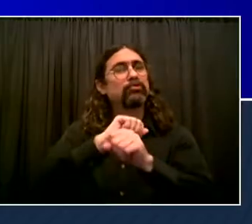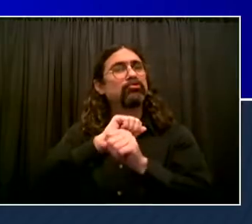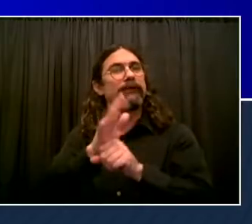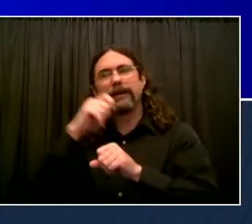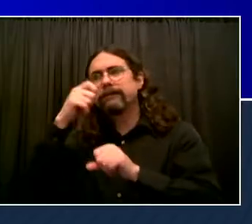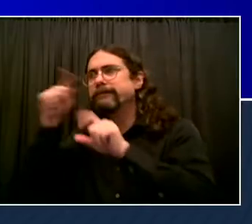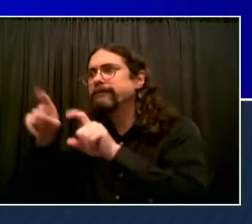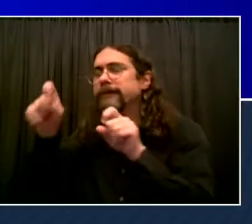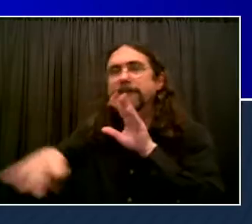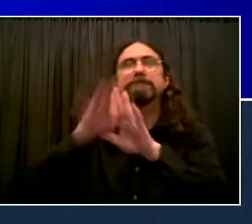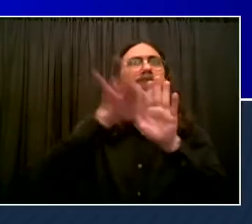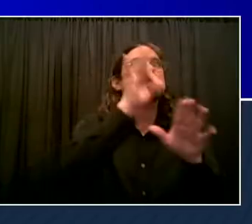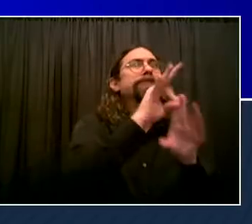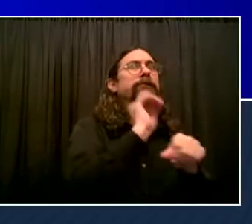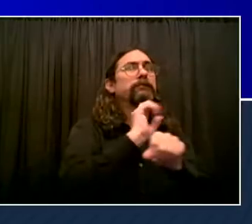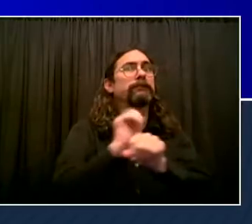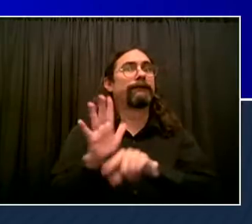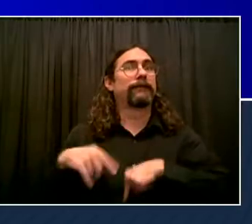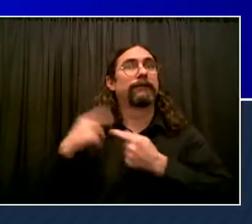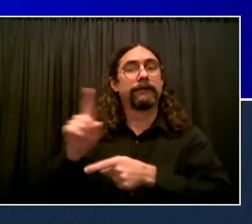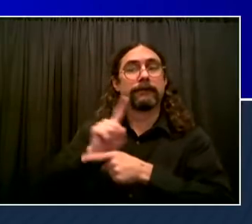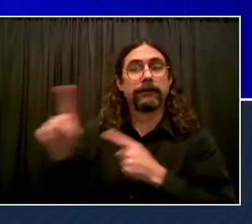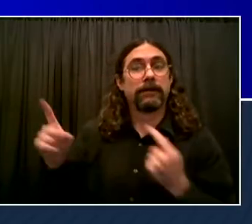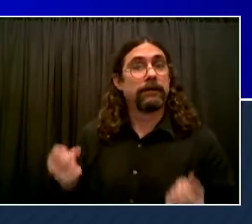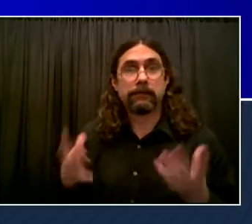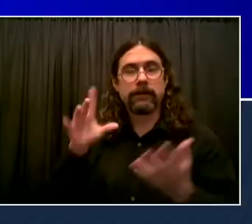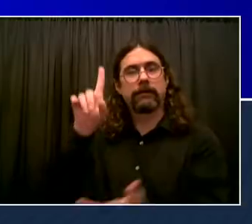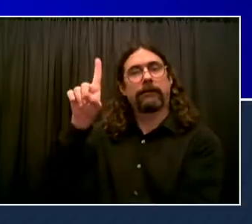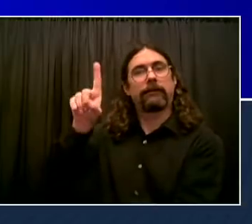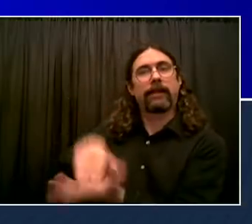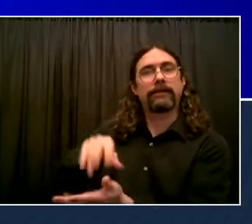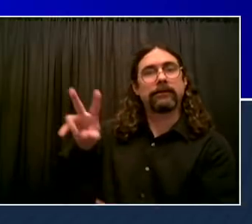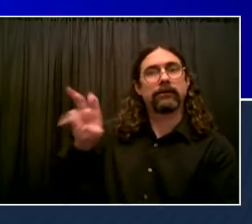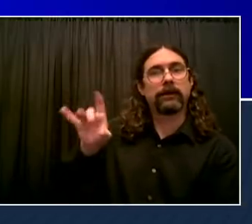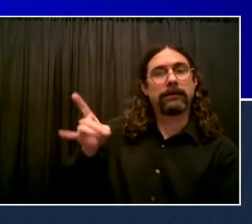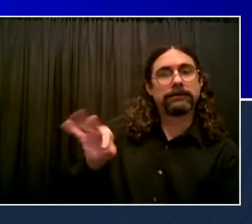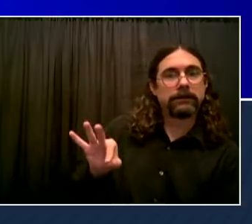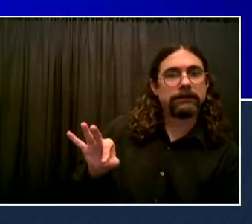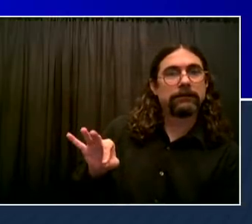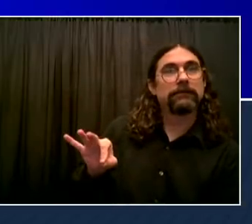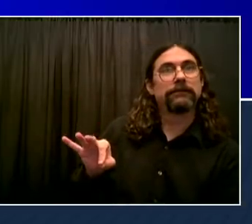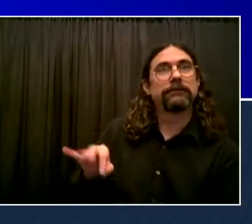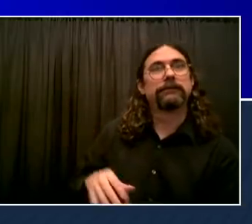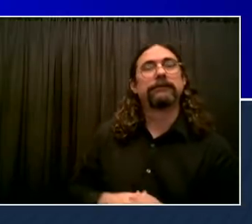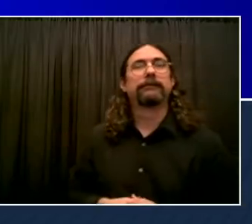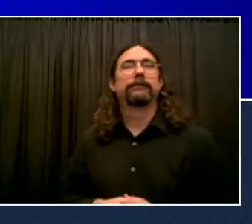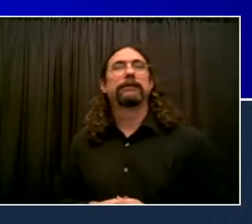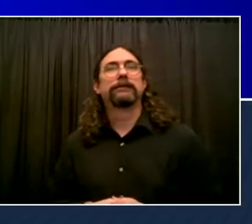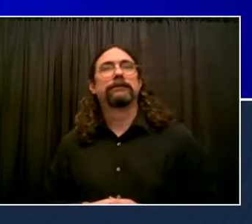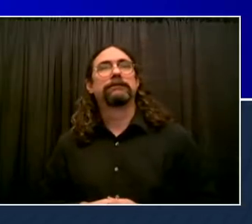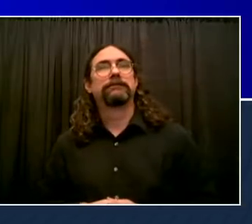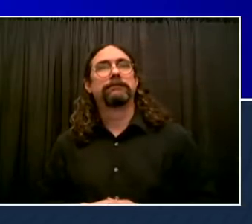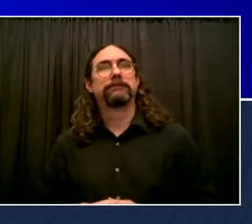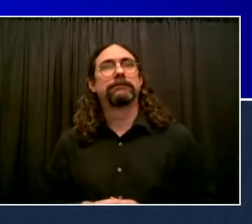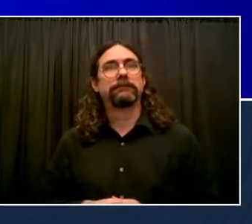RATE ERP 100,000 NEW YORKERS, AND NEW REPORTED CASES ON A SEVEN DAY AVERAGE, TODAY 1,289